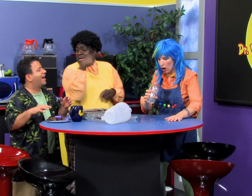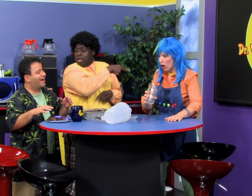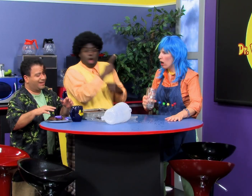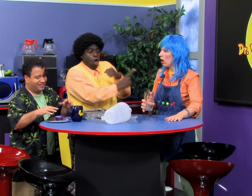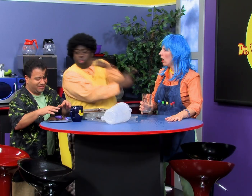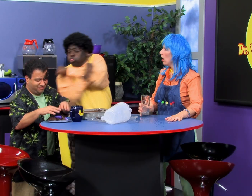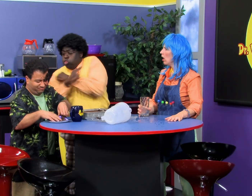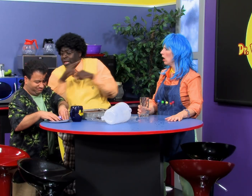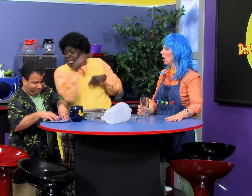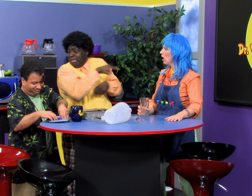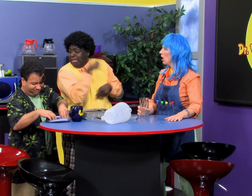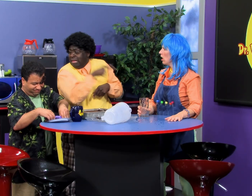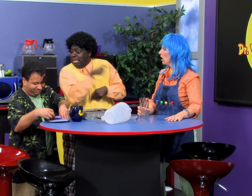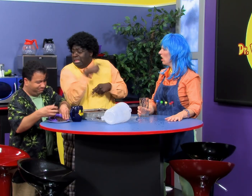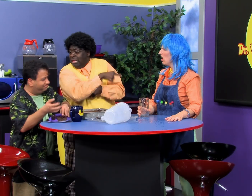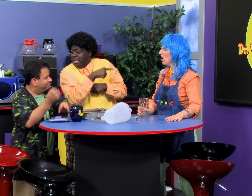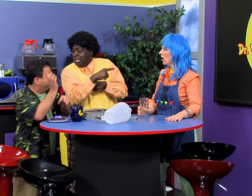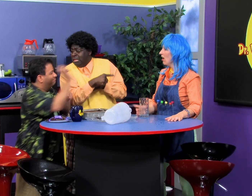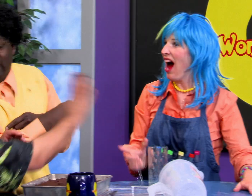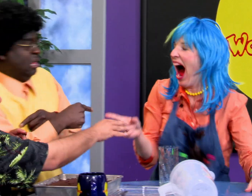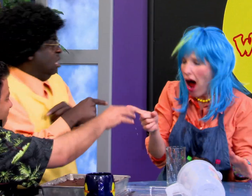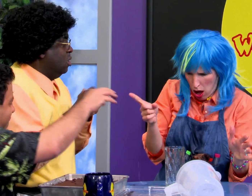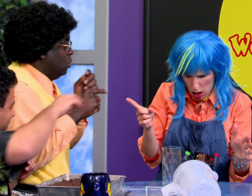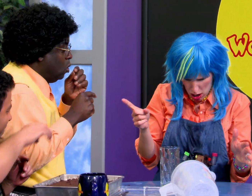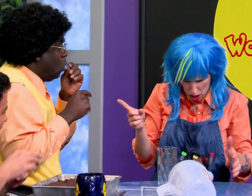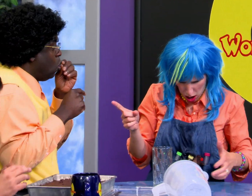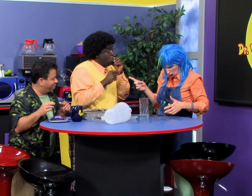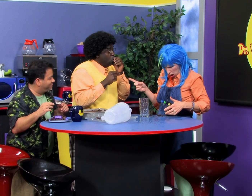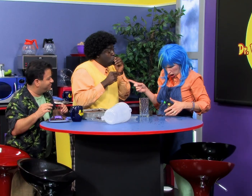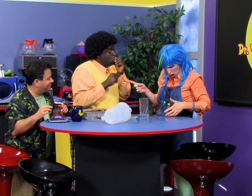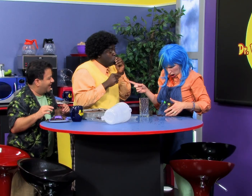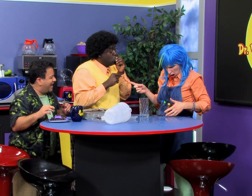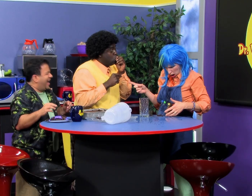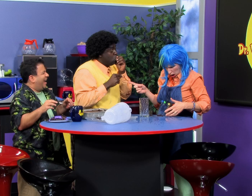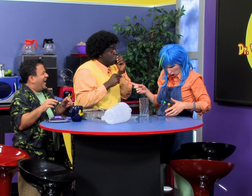IT'S NOT MY FAULT; SHE BUMPED MY ARM. AHH.